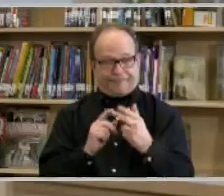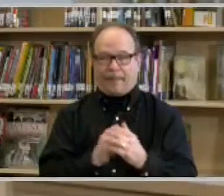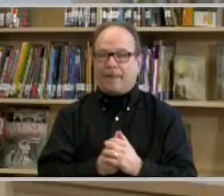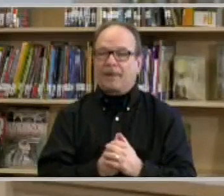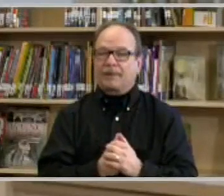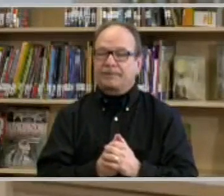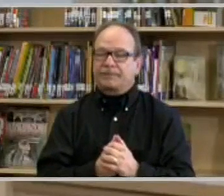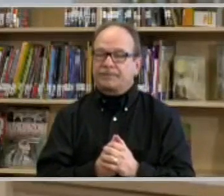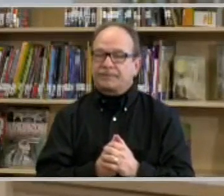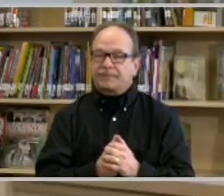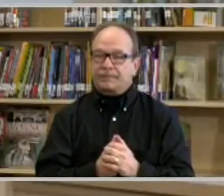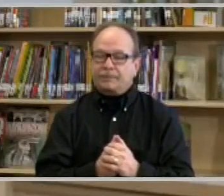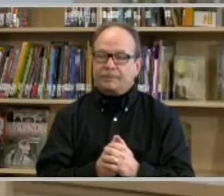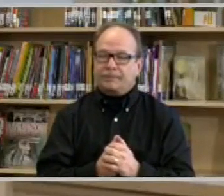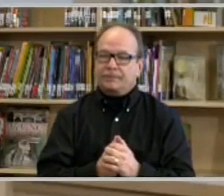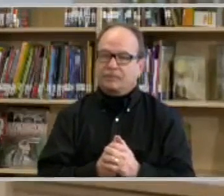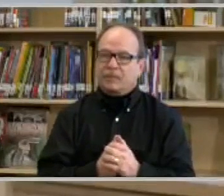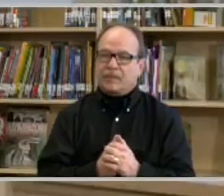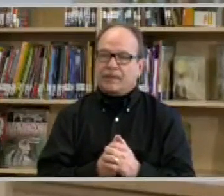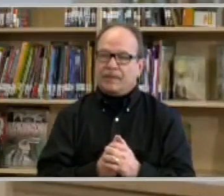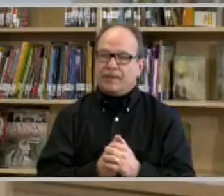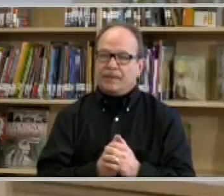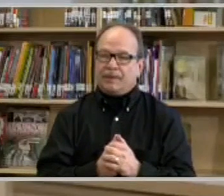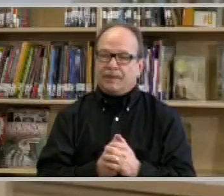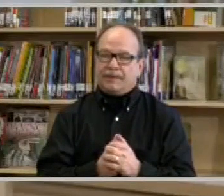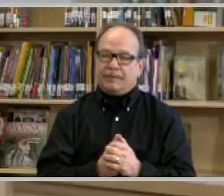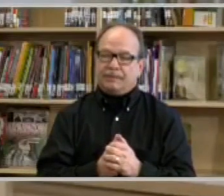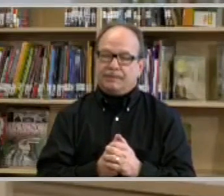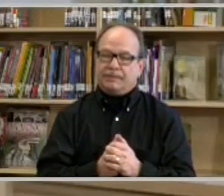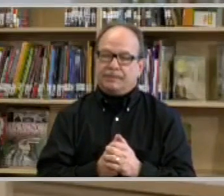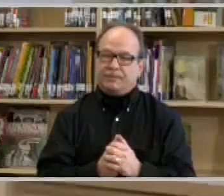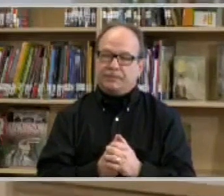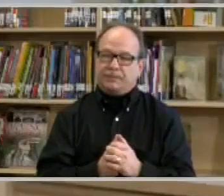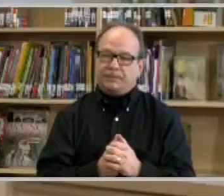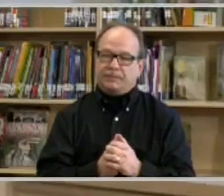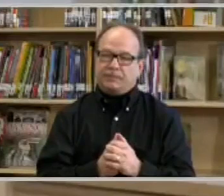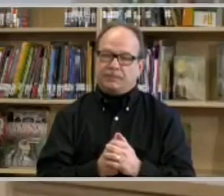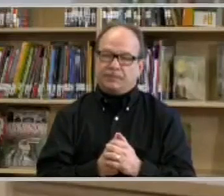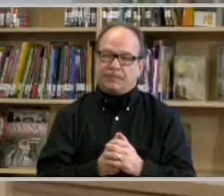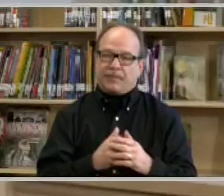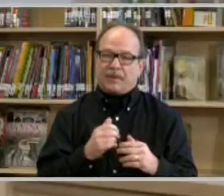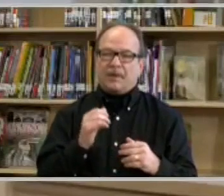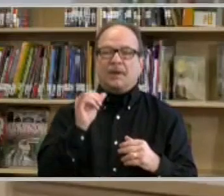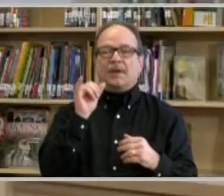THING WOULD BE IS THAT IF WE CAN